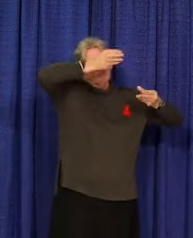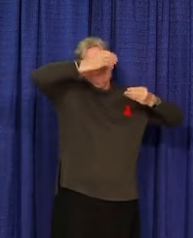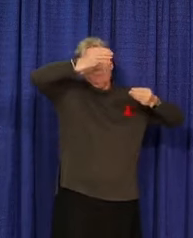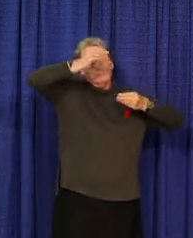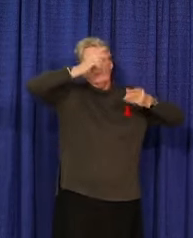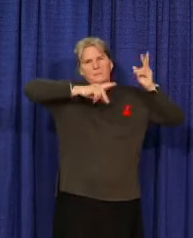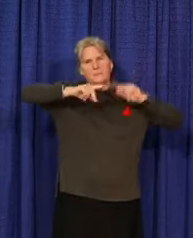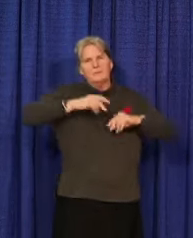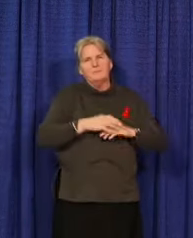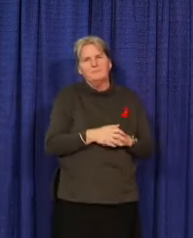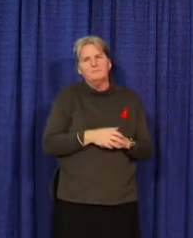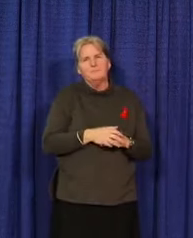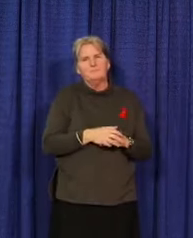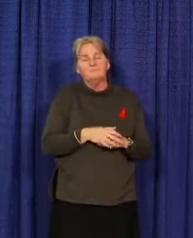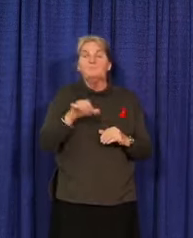Pat: Thank you.